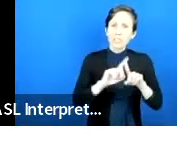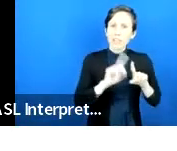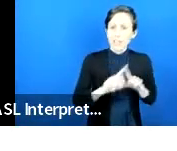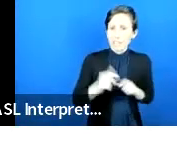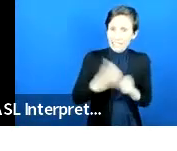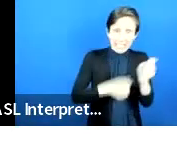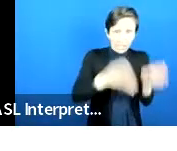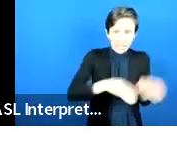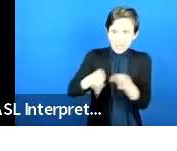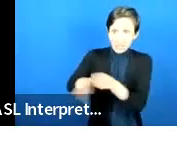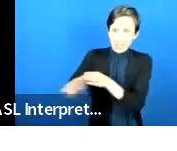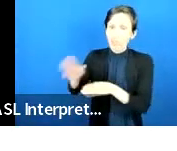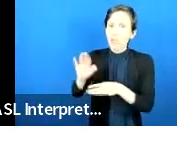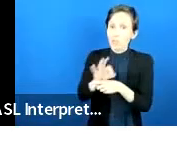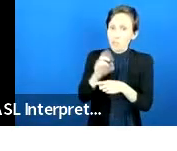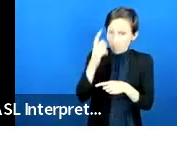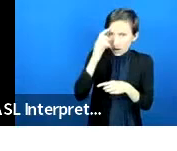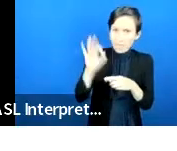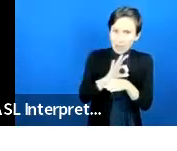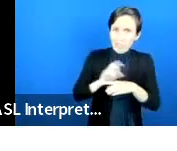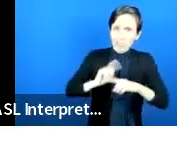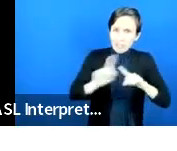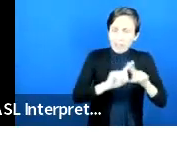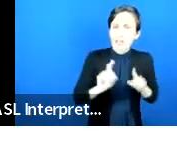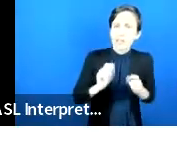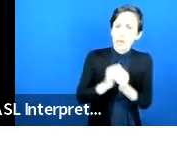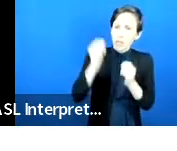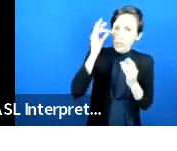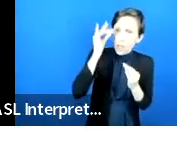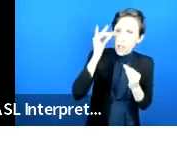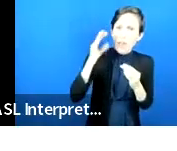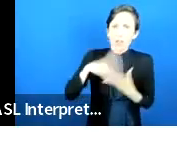individual in thought processing, learning, and behavior.